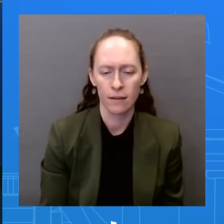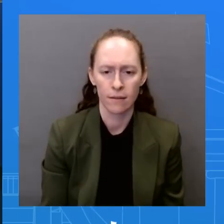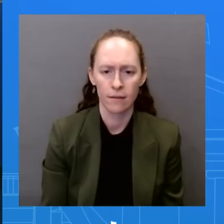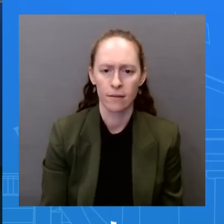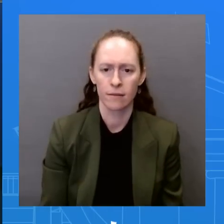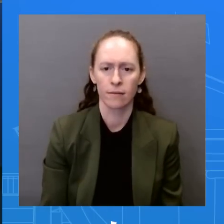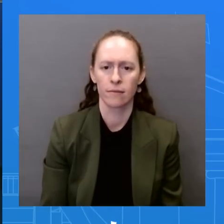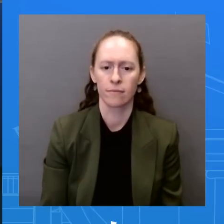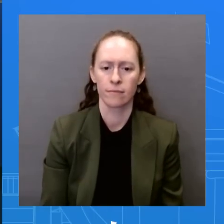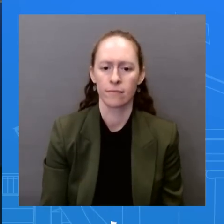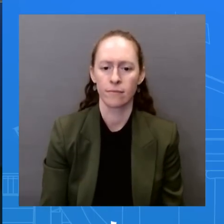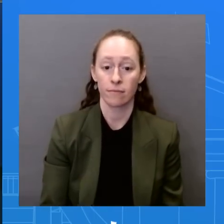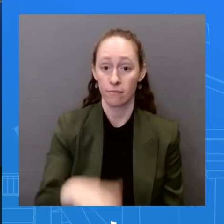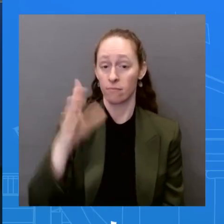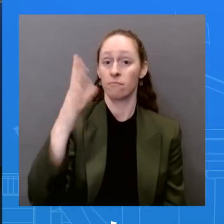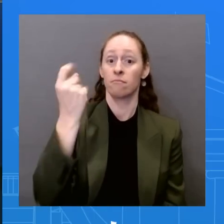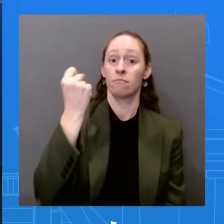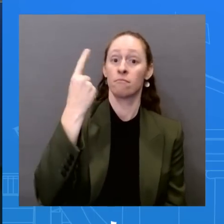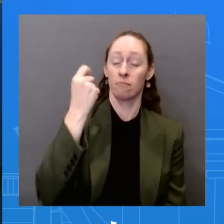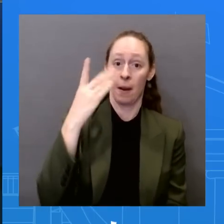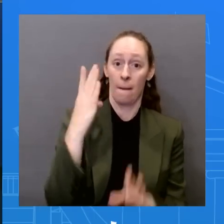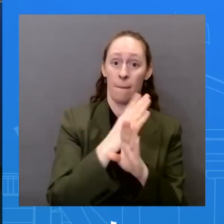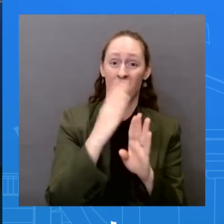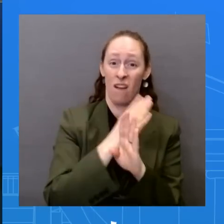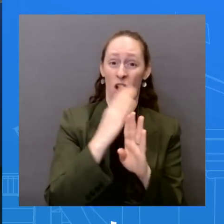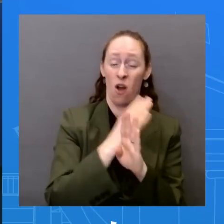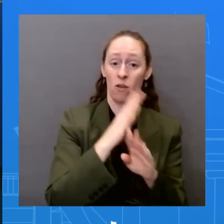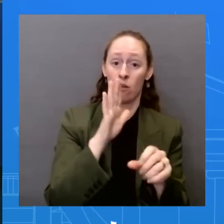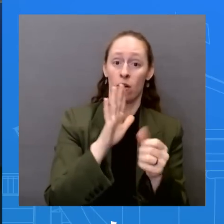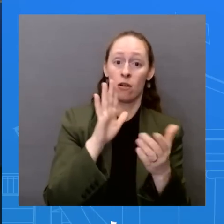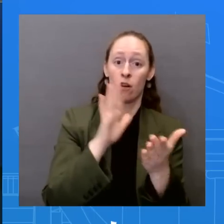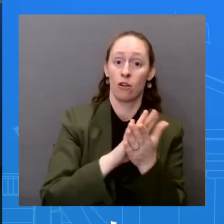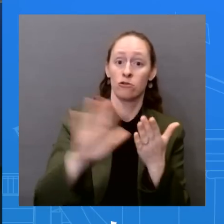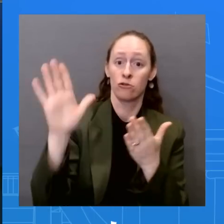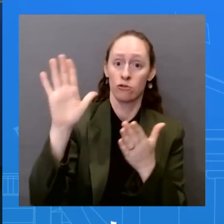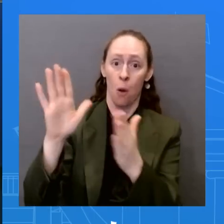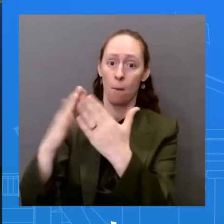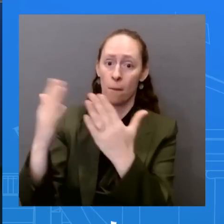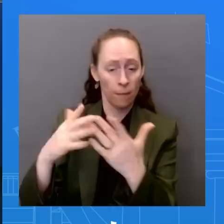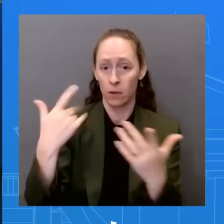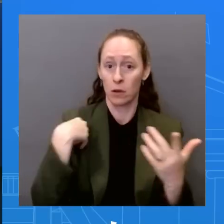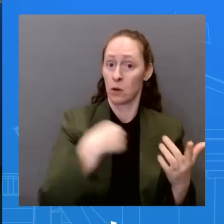I personally got to talk to all of the folks that run the health services in universities. And then we've also had engagements